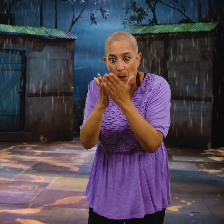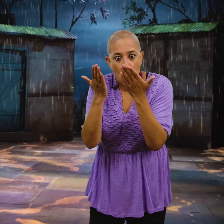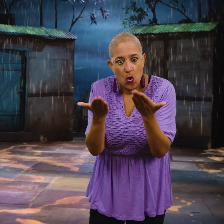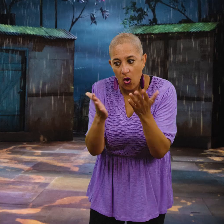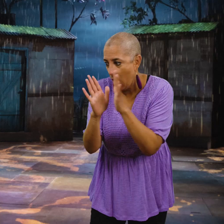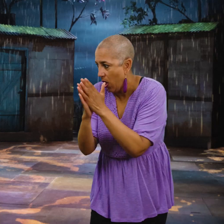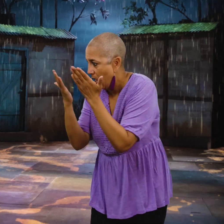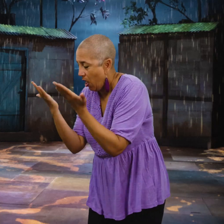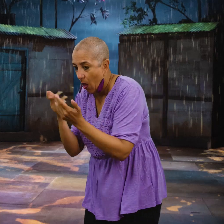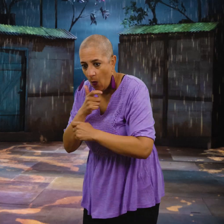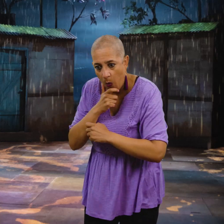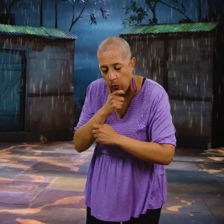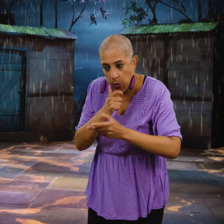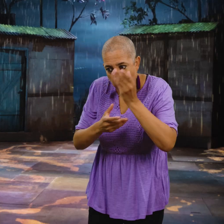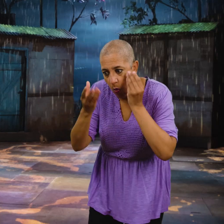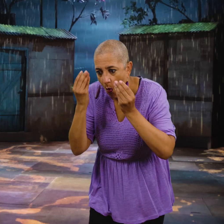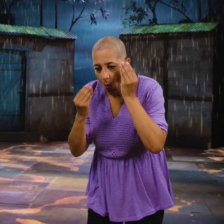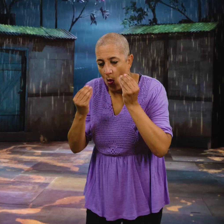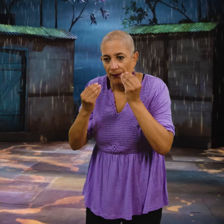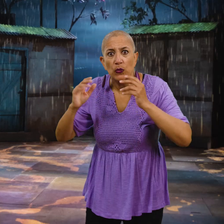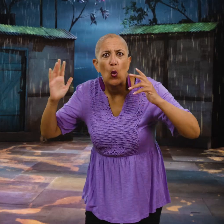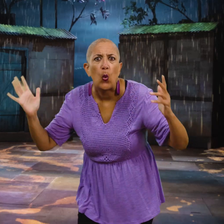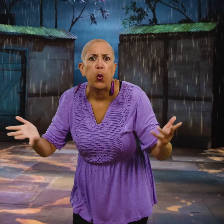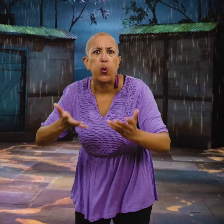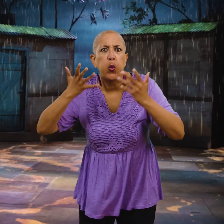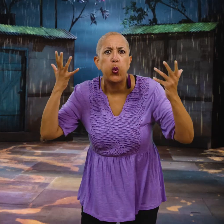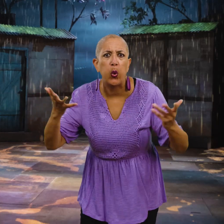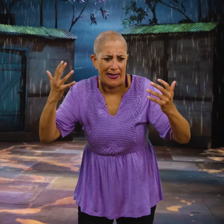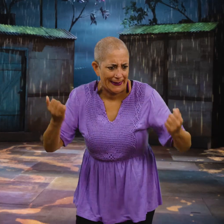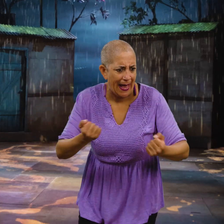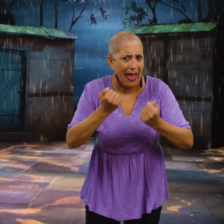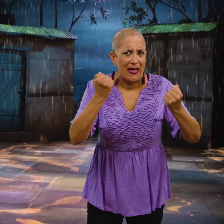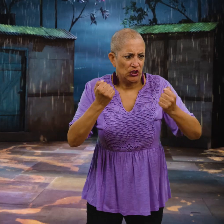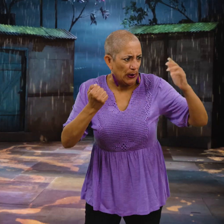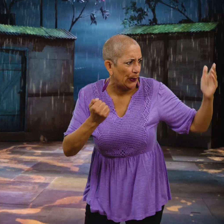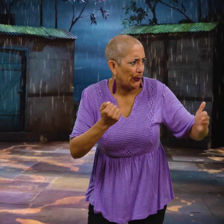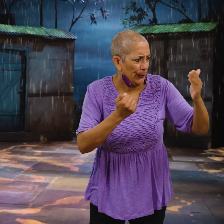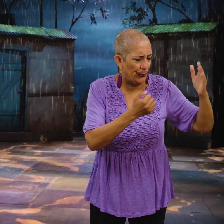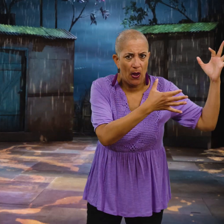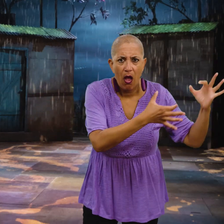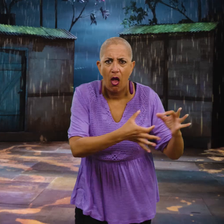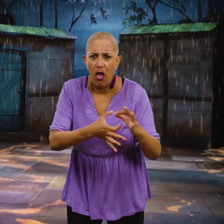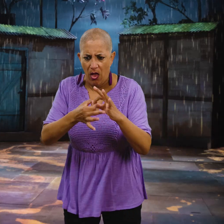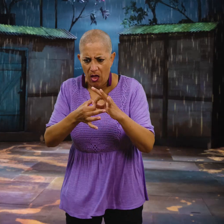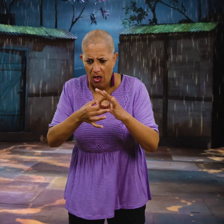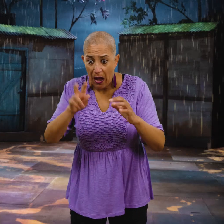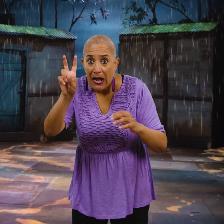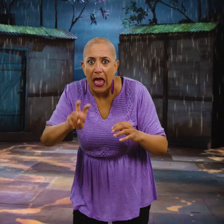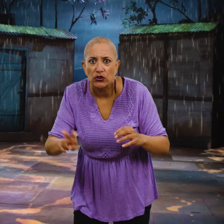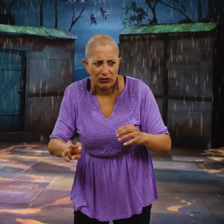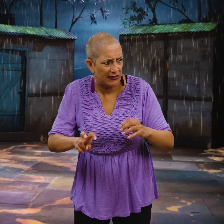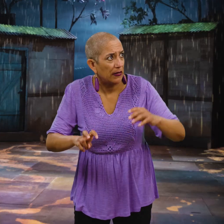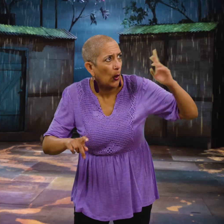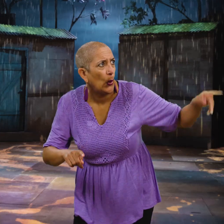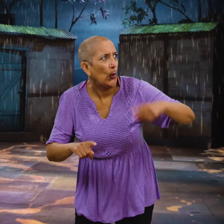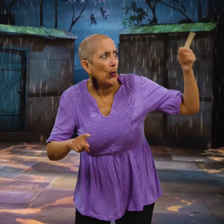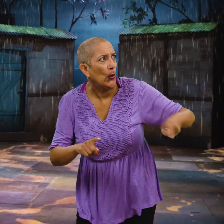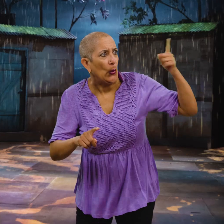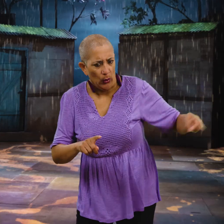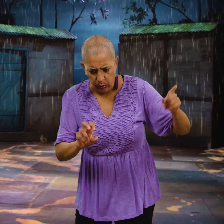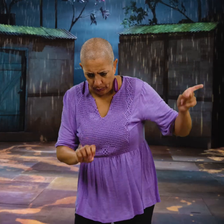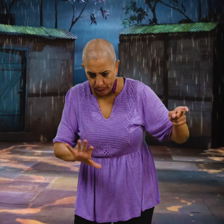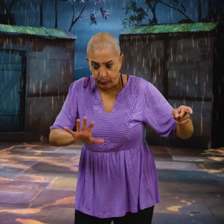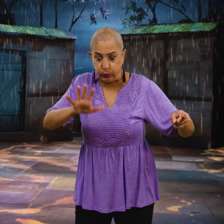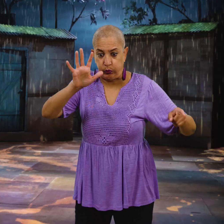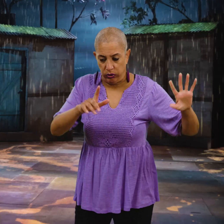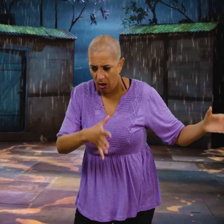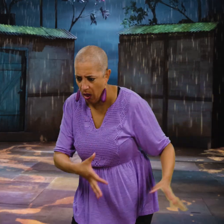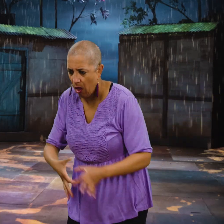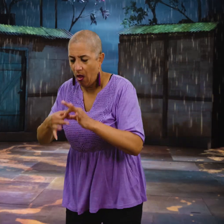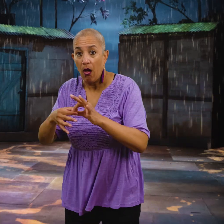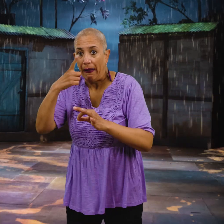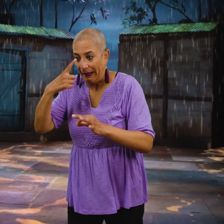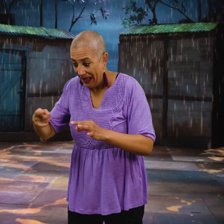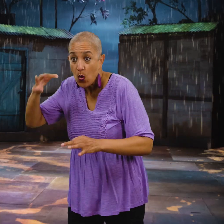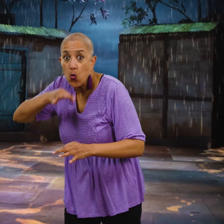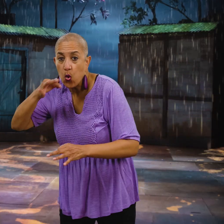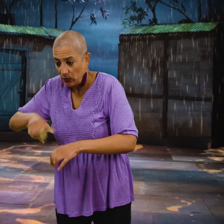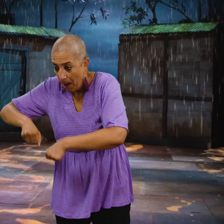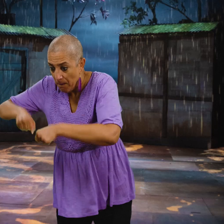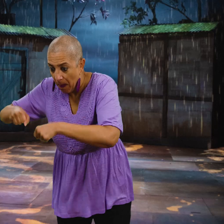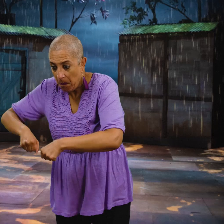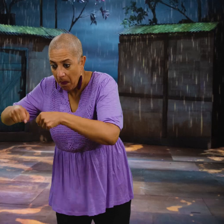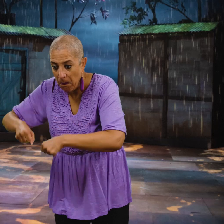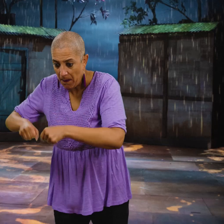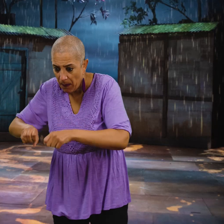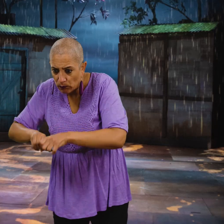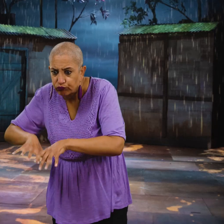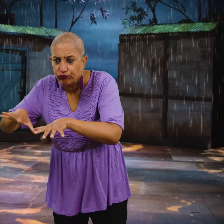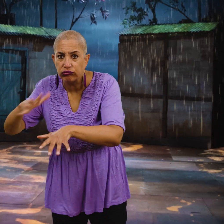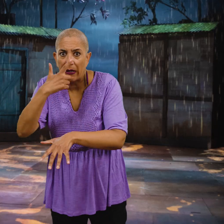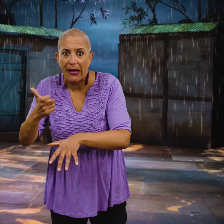Discovering how wind energy can generate electricity and pump water.